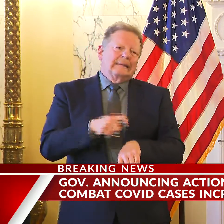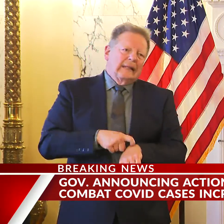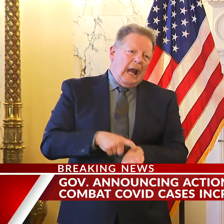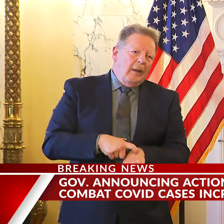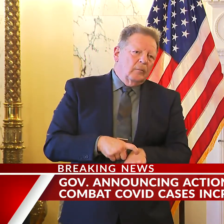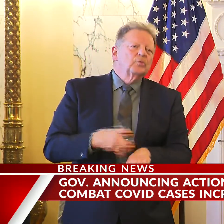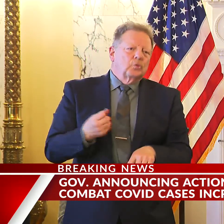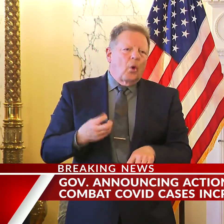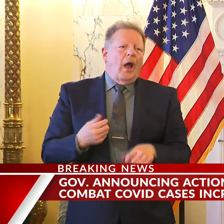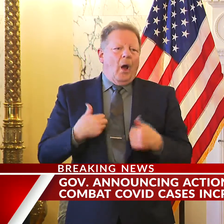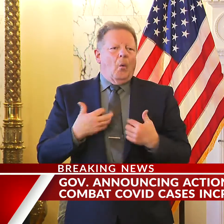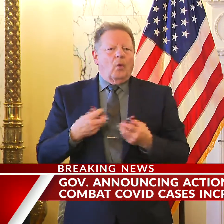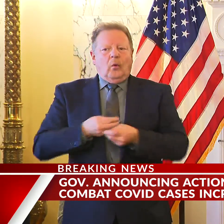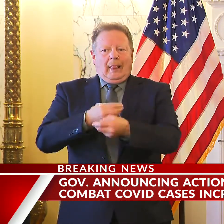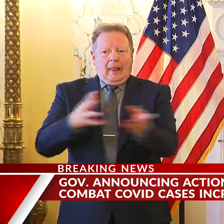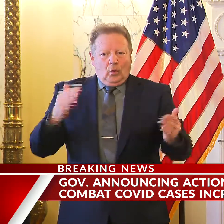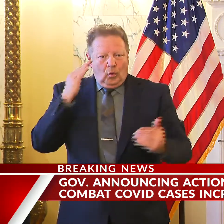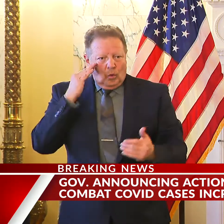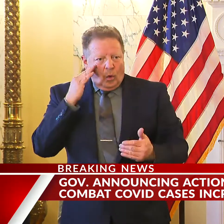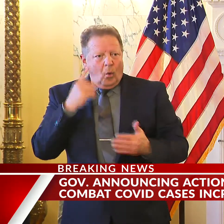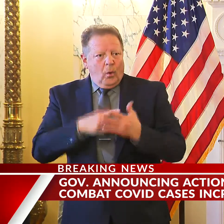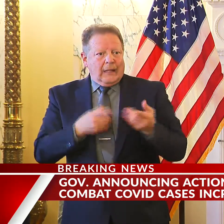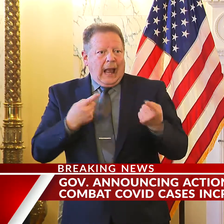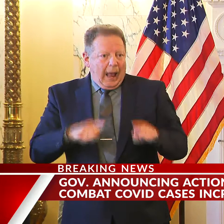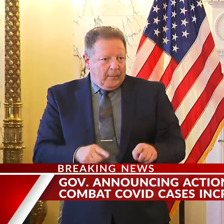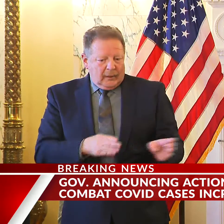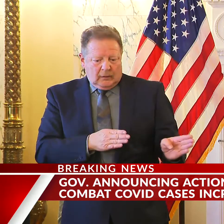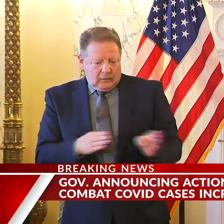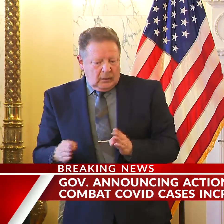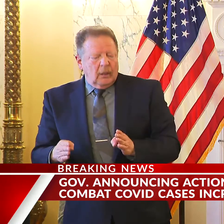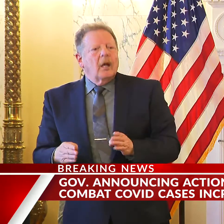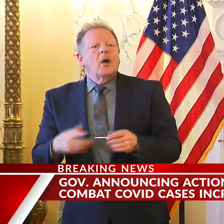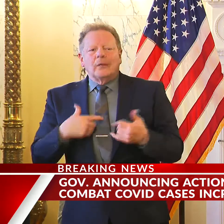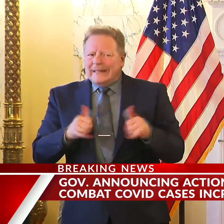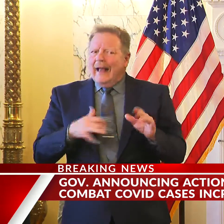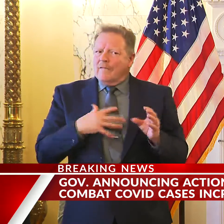THE WORK INTO TRYING TO FIGURE WAY THAT WE GET REALLY GOOD